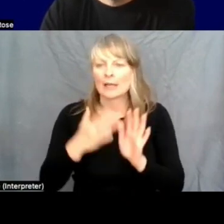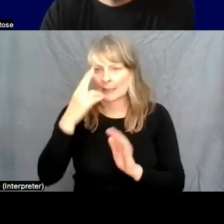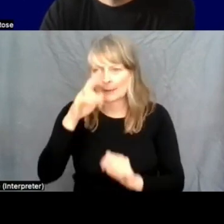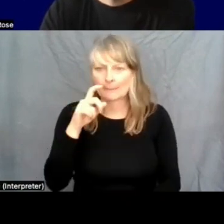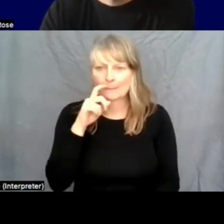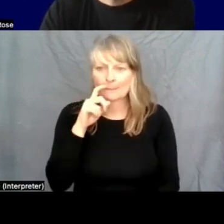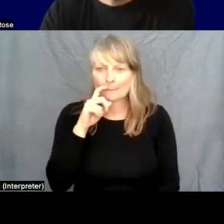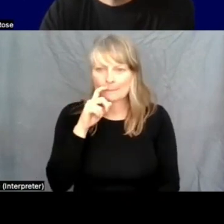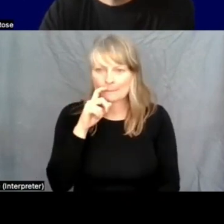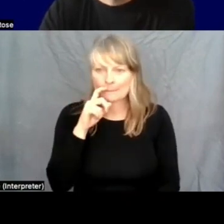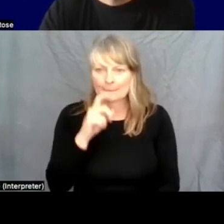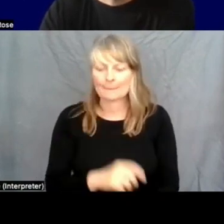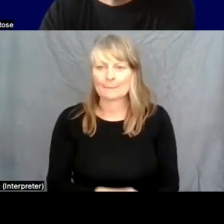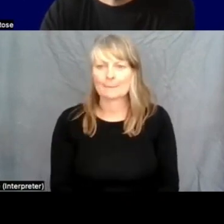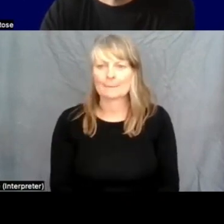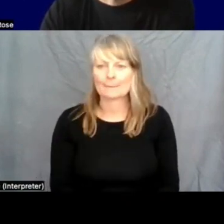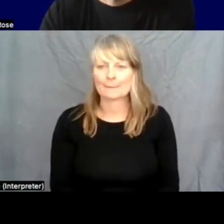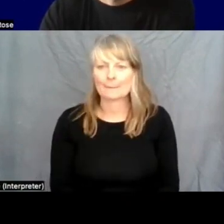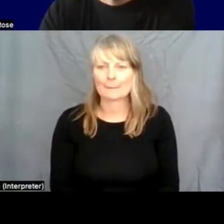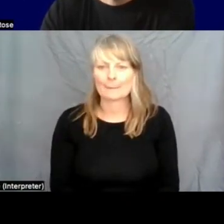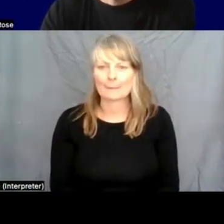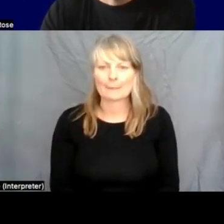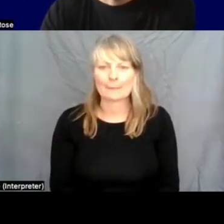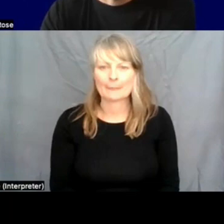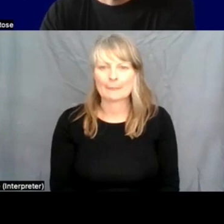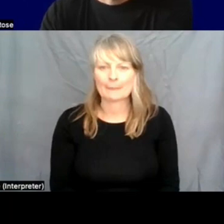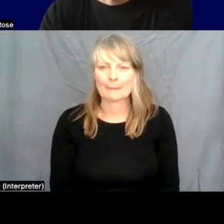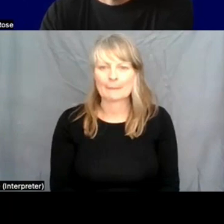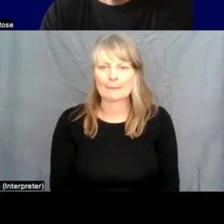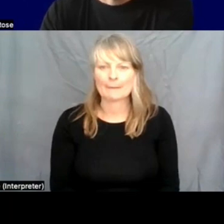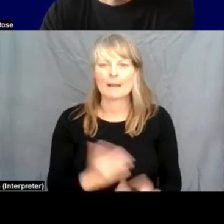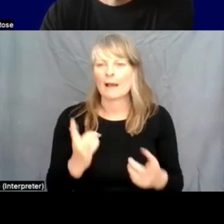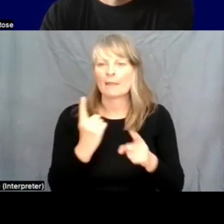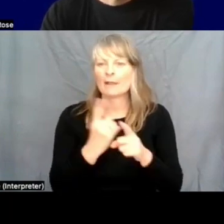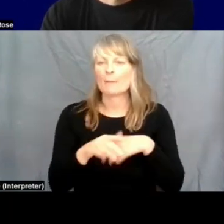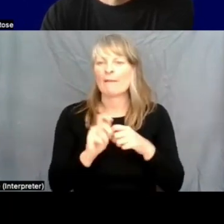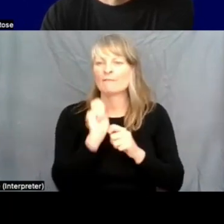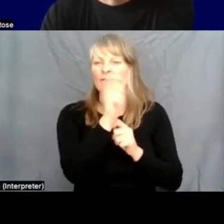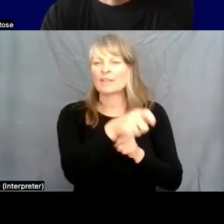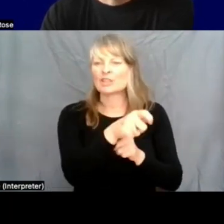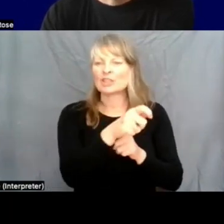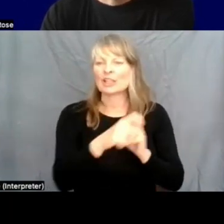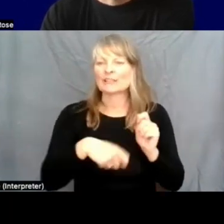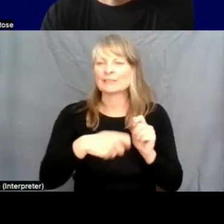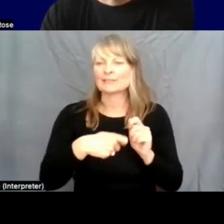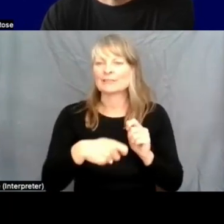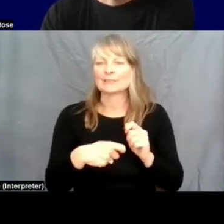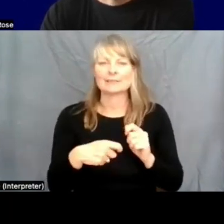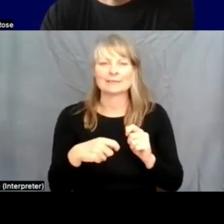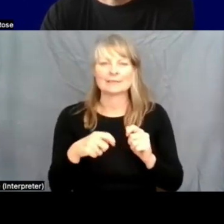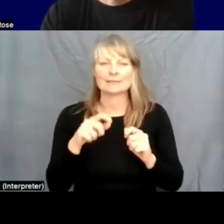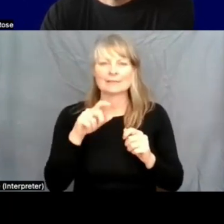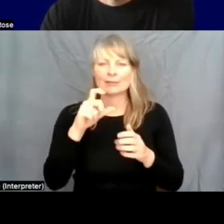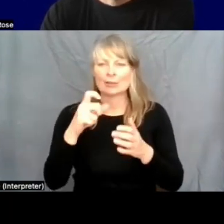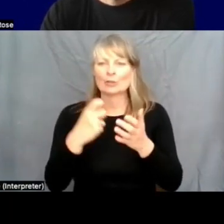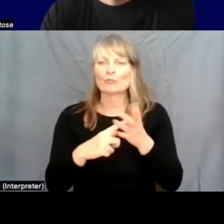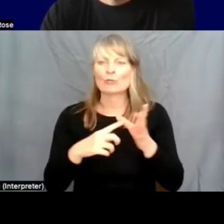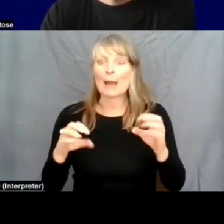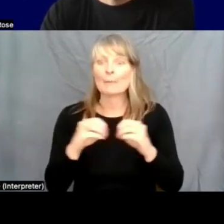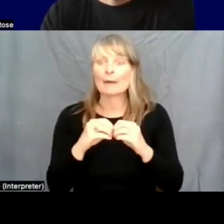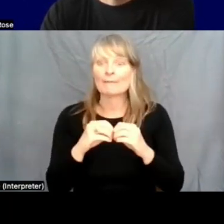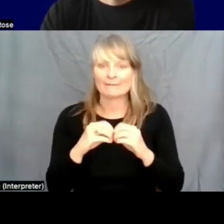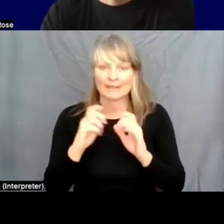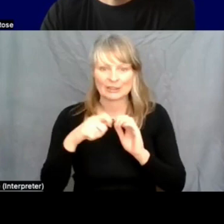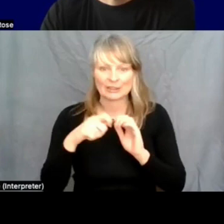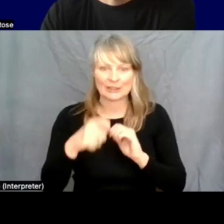And I think everything else is around fishing, I think. Crab fishing on the dock. So talking about...